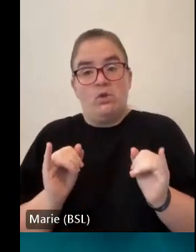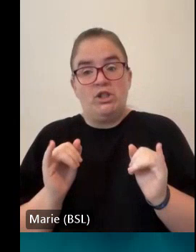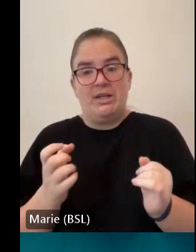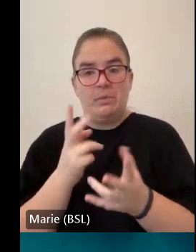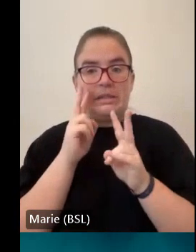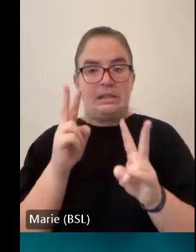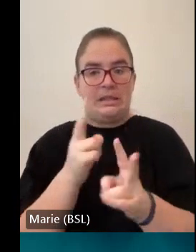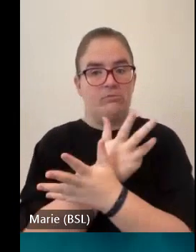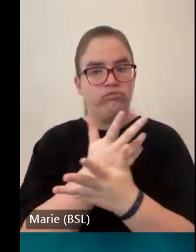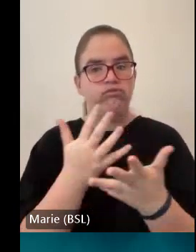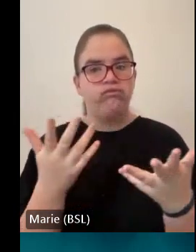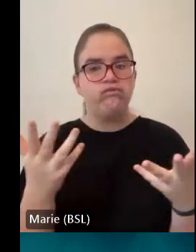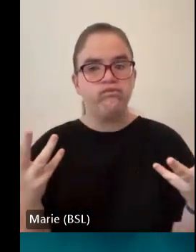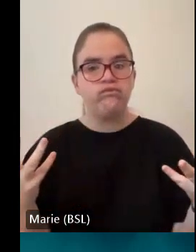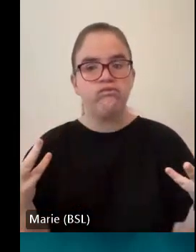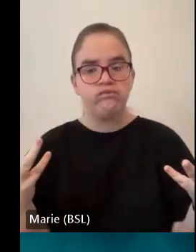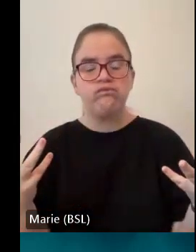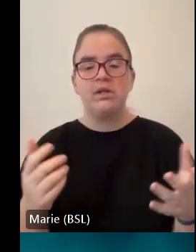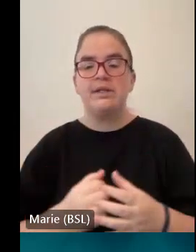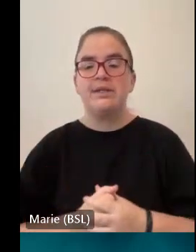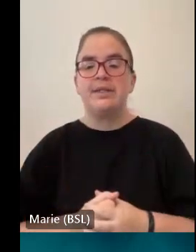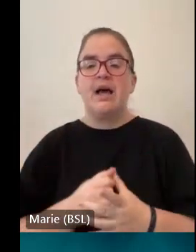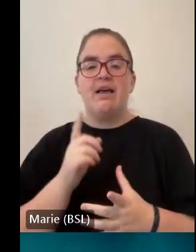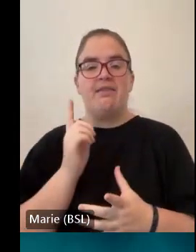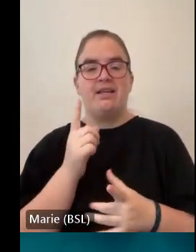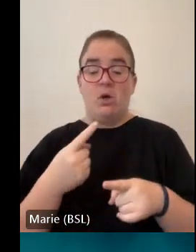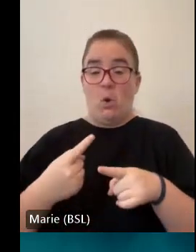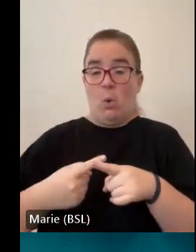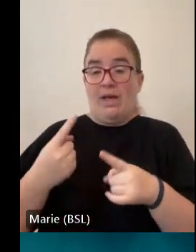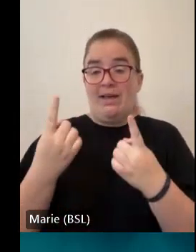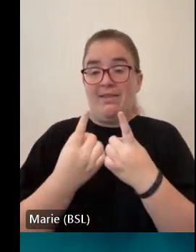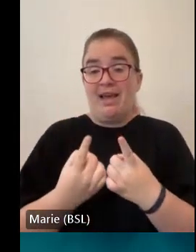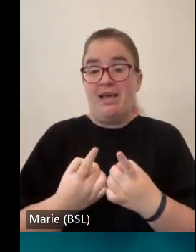and that is one of the sort of quickest things affords us. Will do.